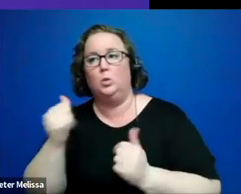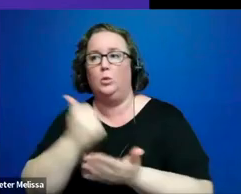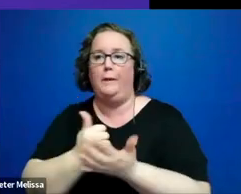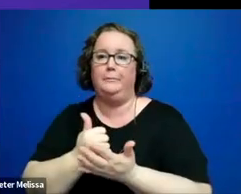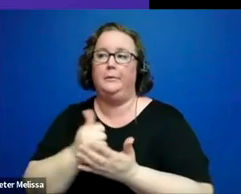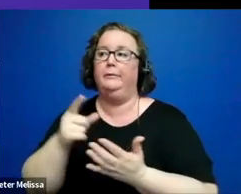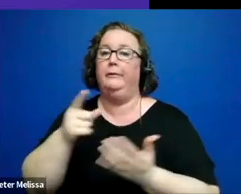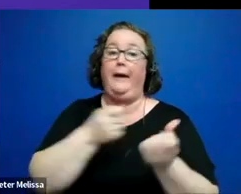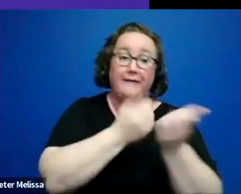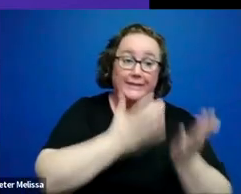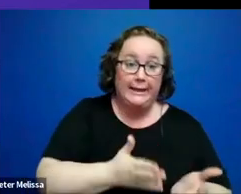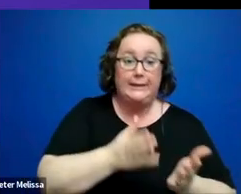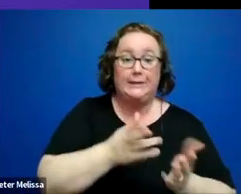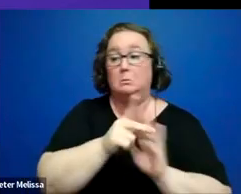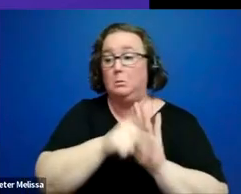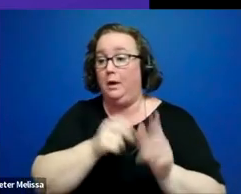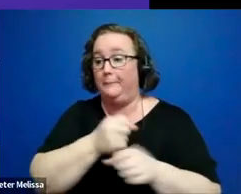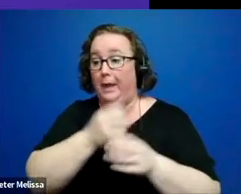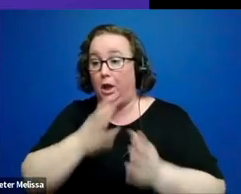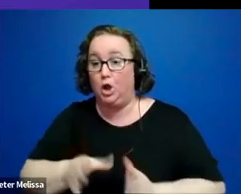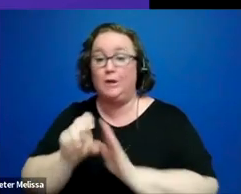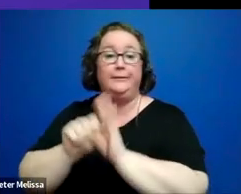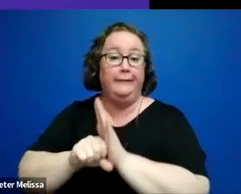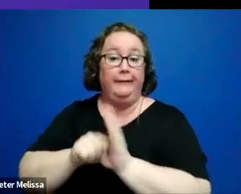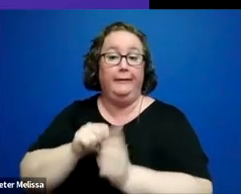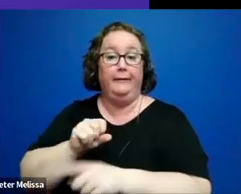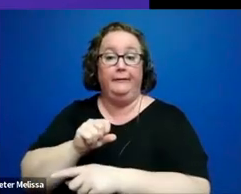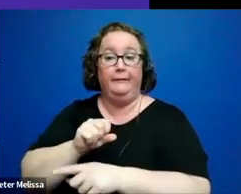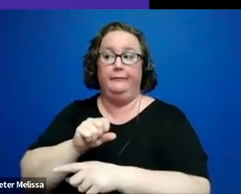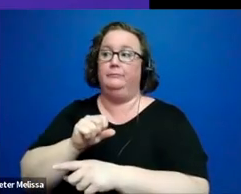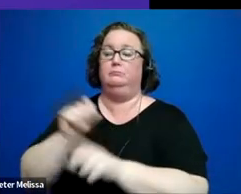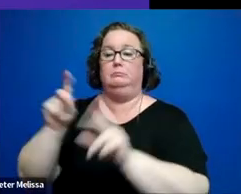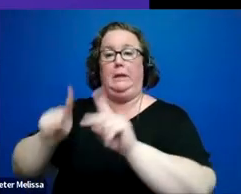policymakers, state officials, advocacy organizations